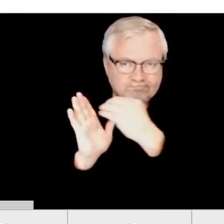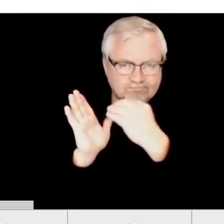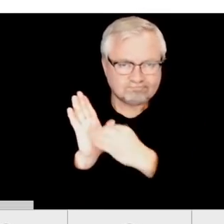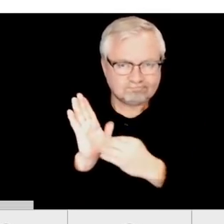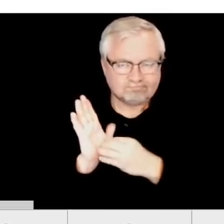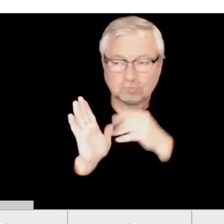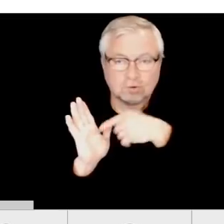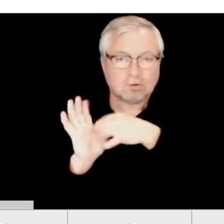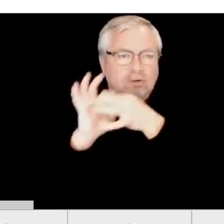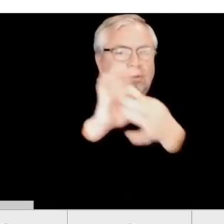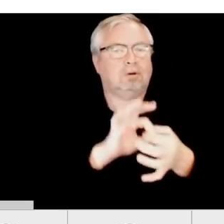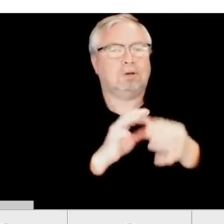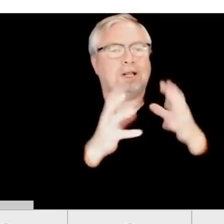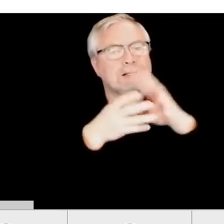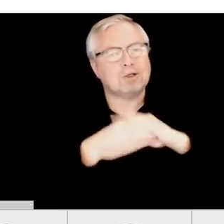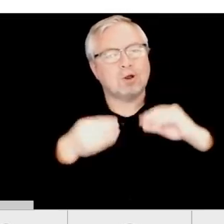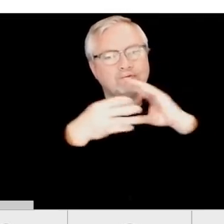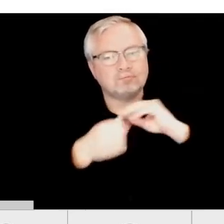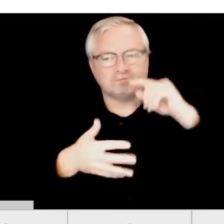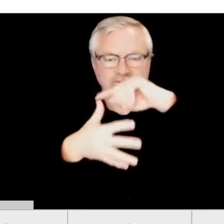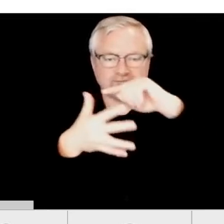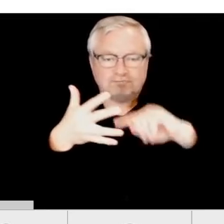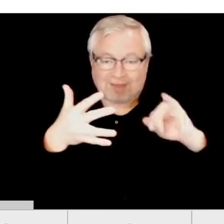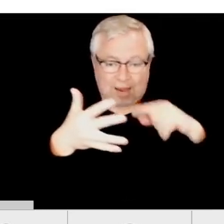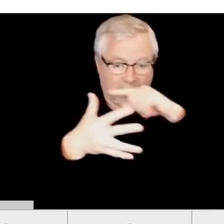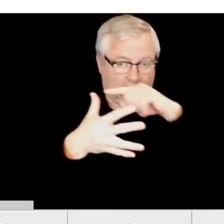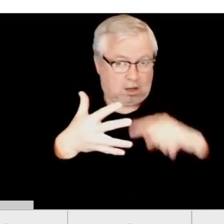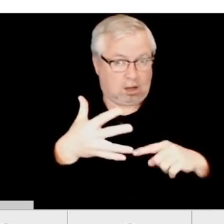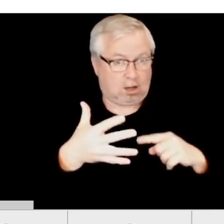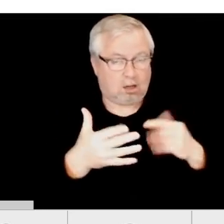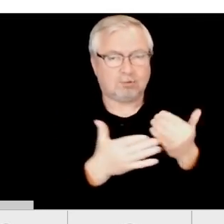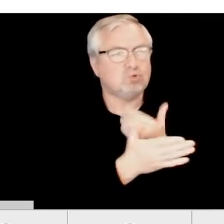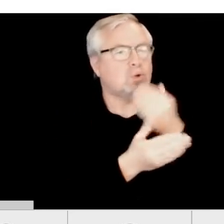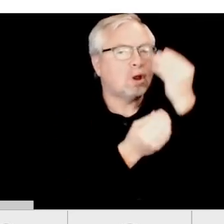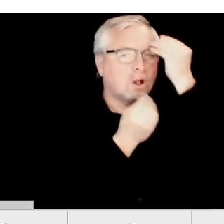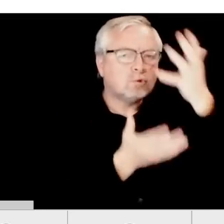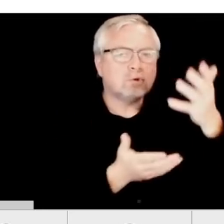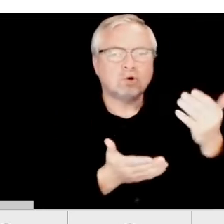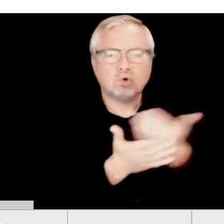new details, new data, new capabilities.